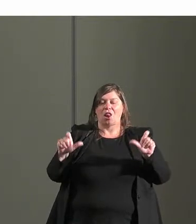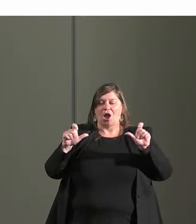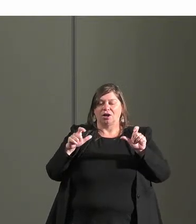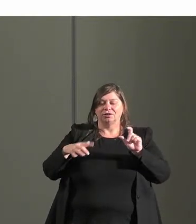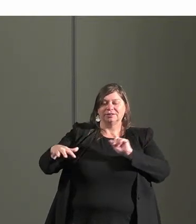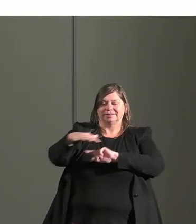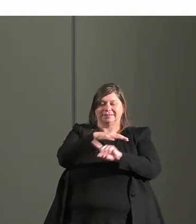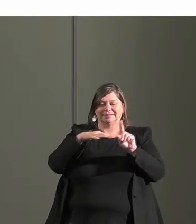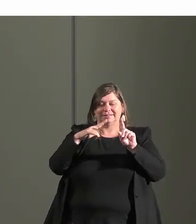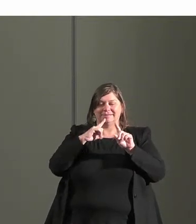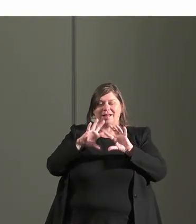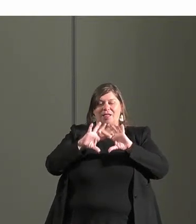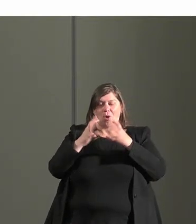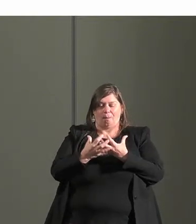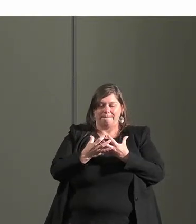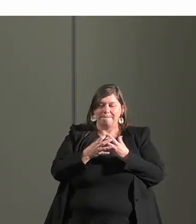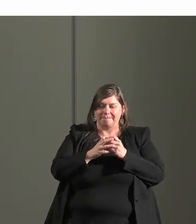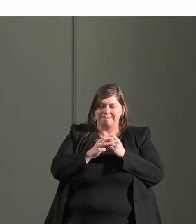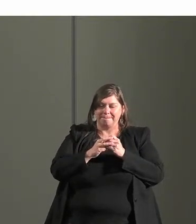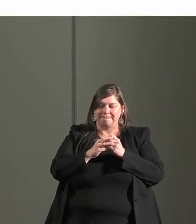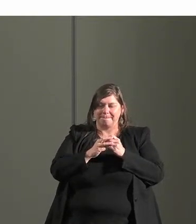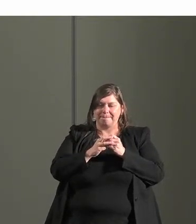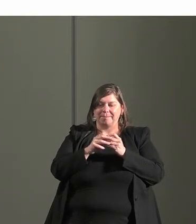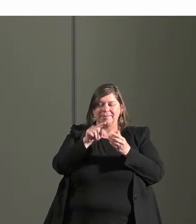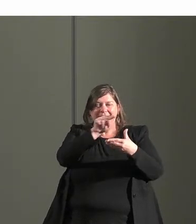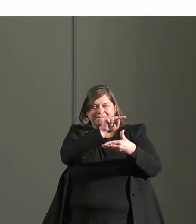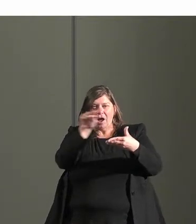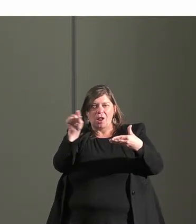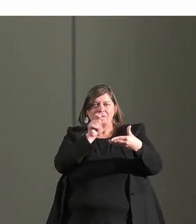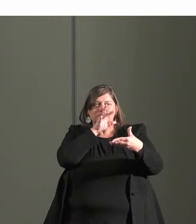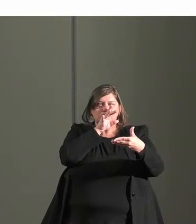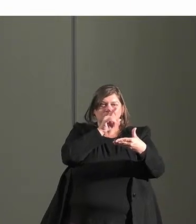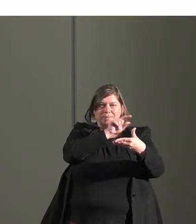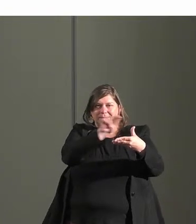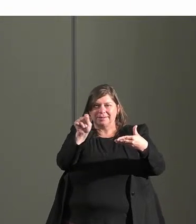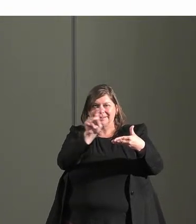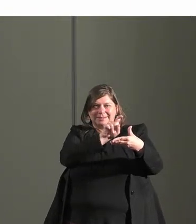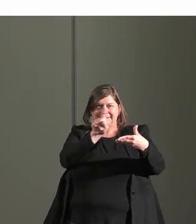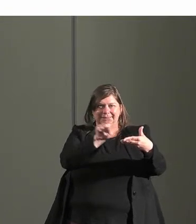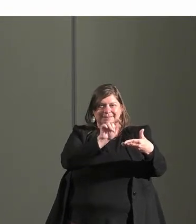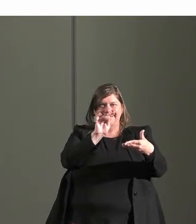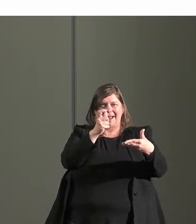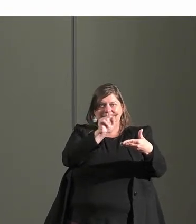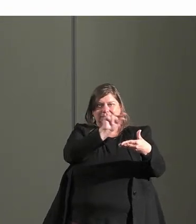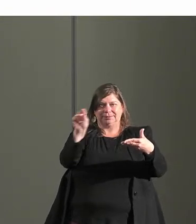show you how it looks like today ≫ Forest are the large. ≫ JONATHAN: Magnifier on. You